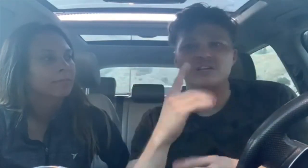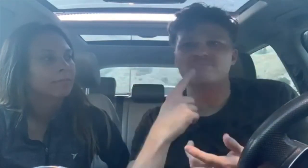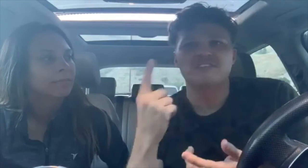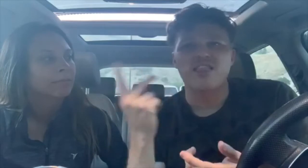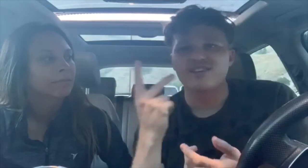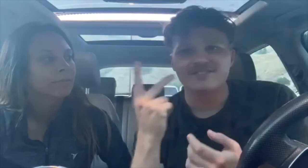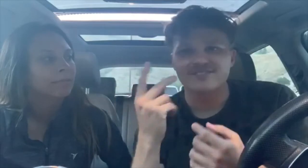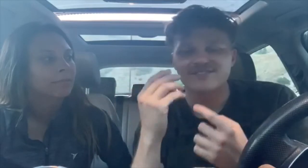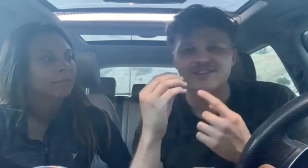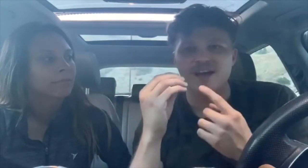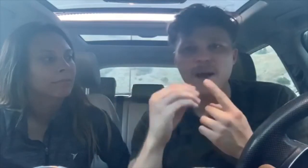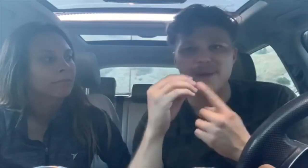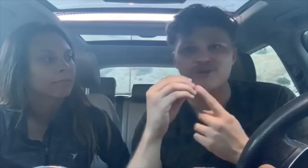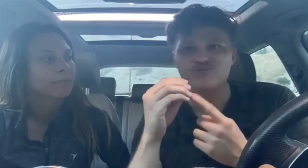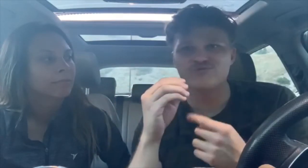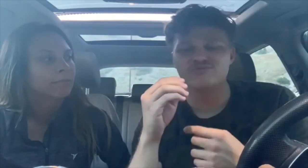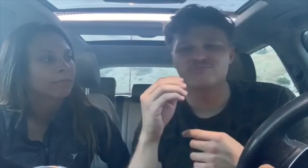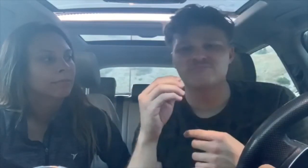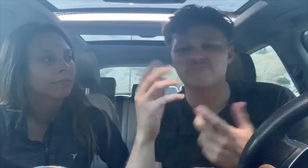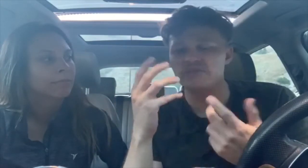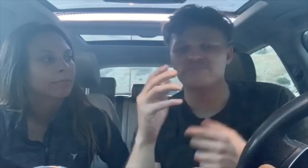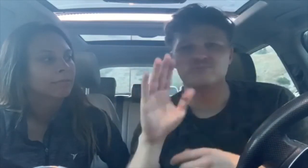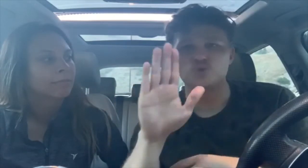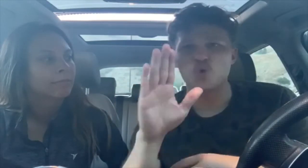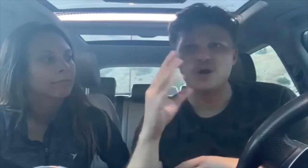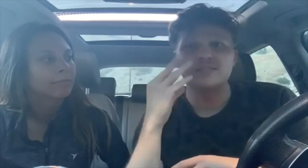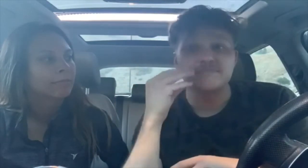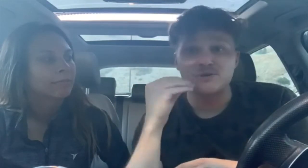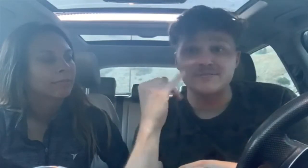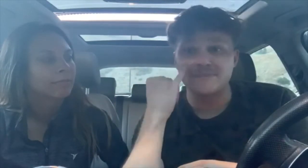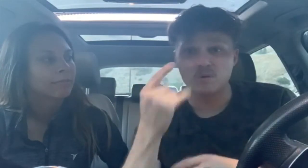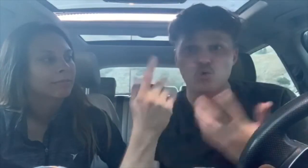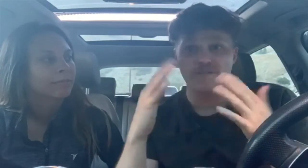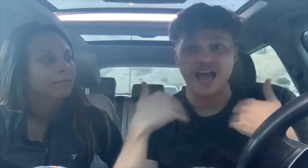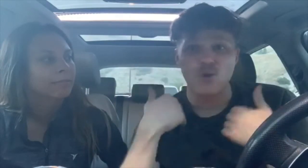And just tell us about your experience, if you've had one,